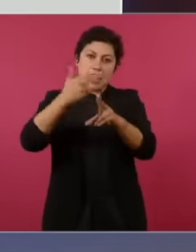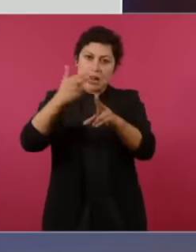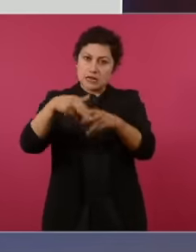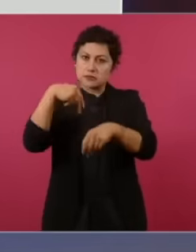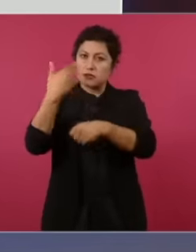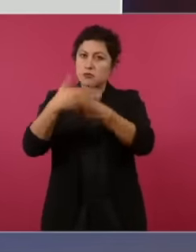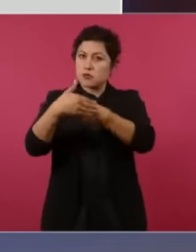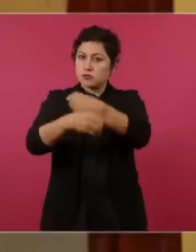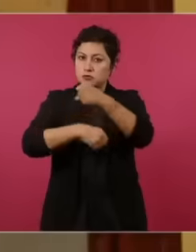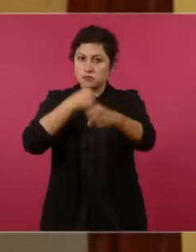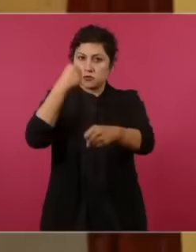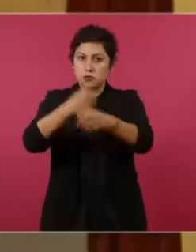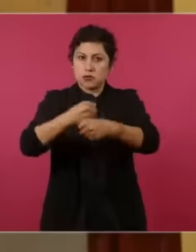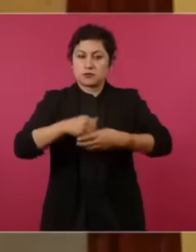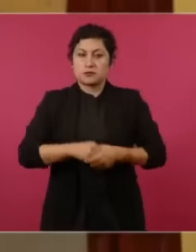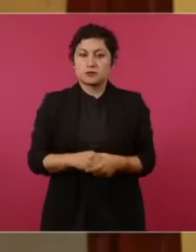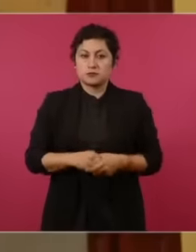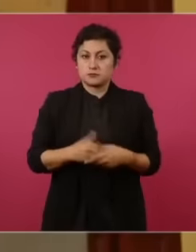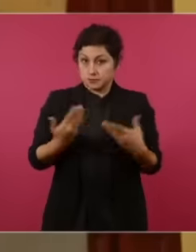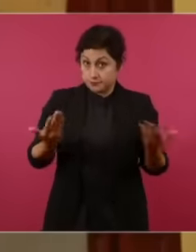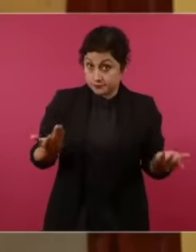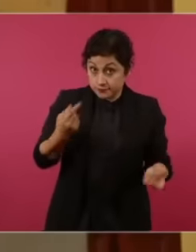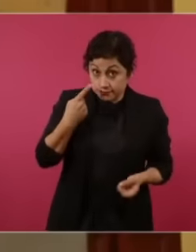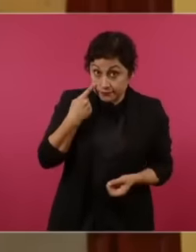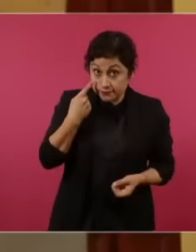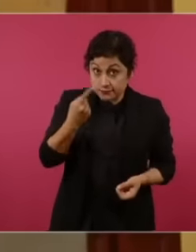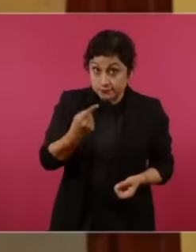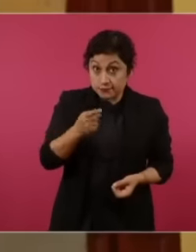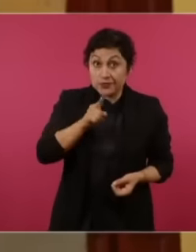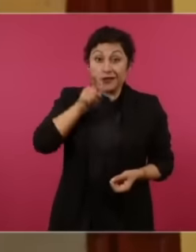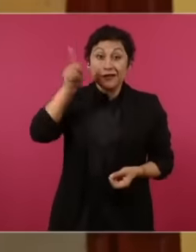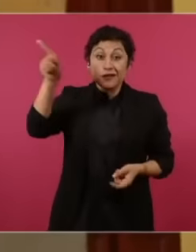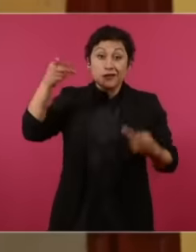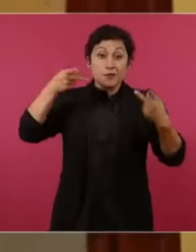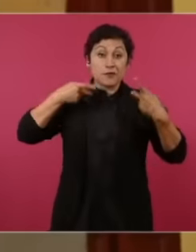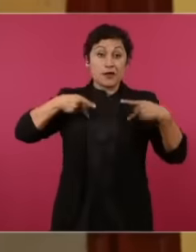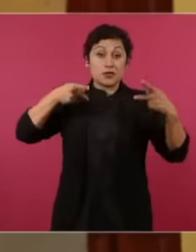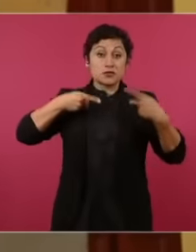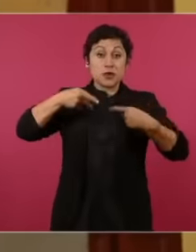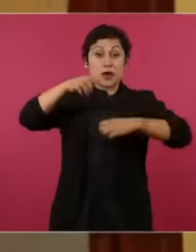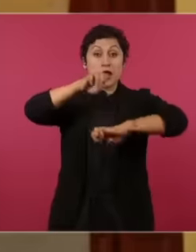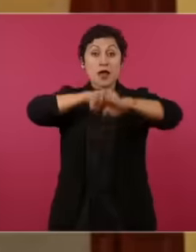they do not live here or They live for a